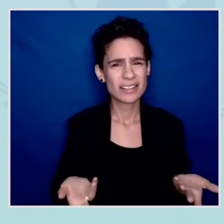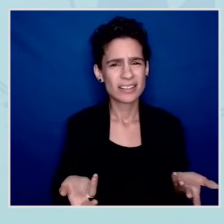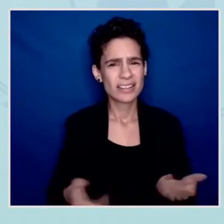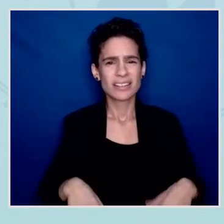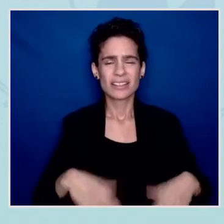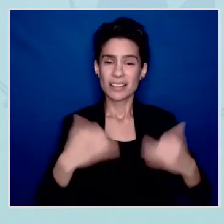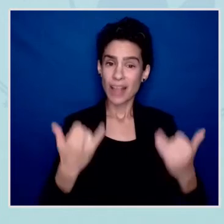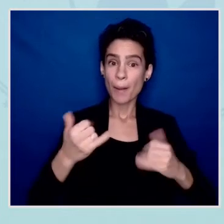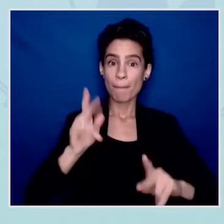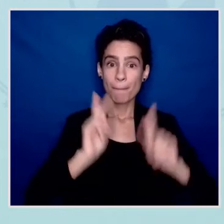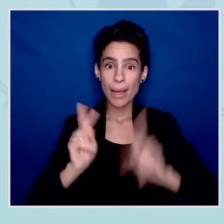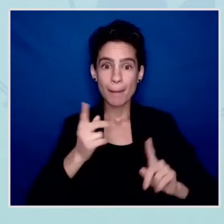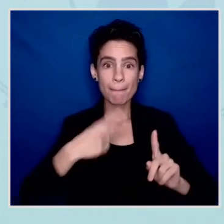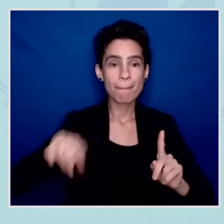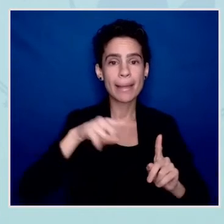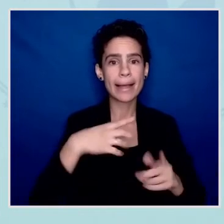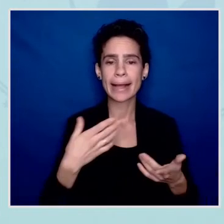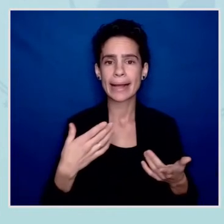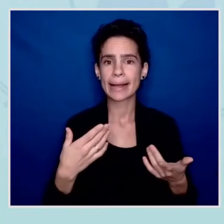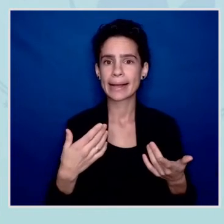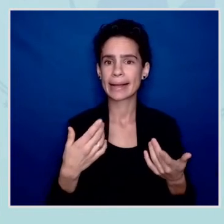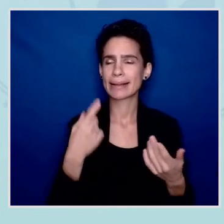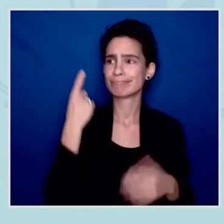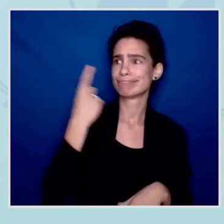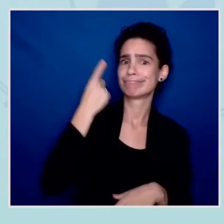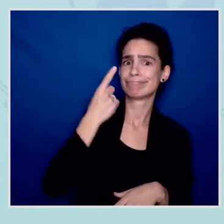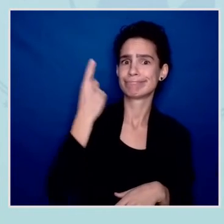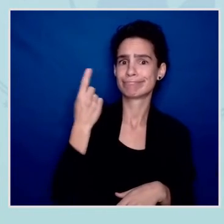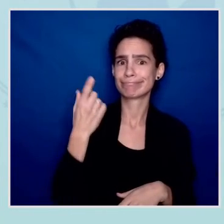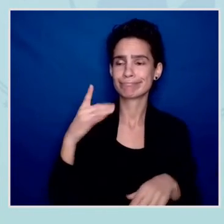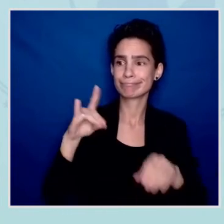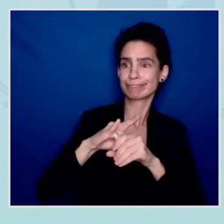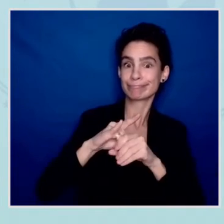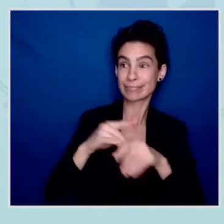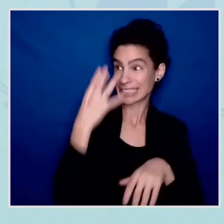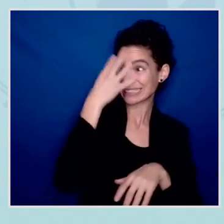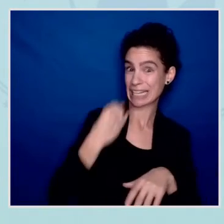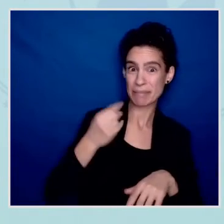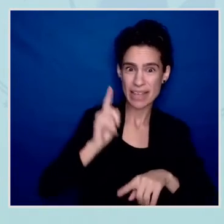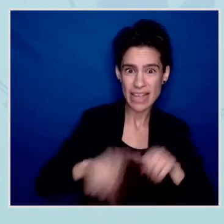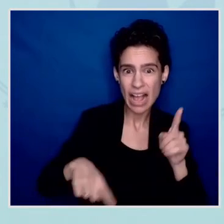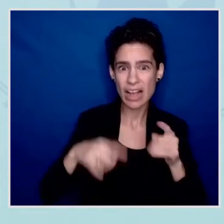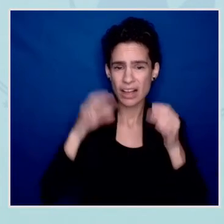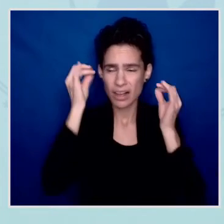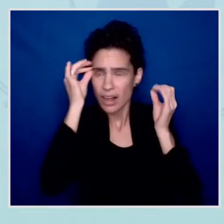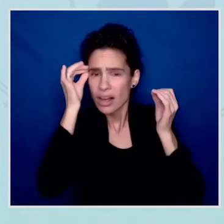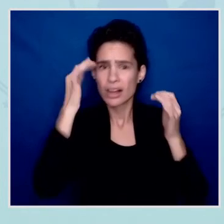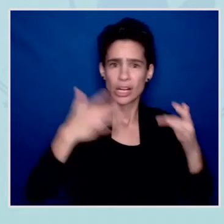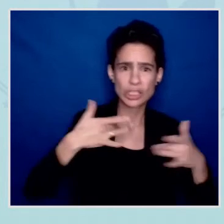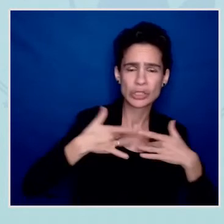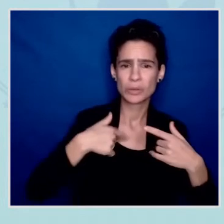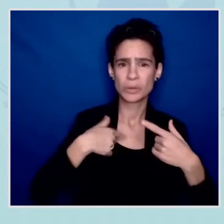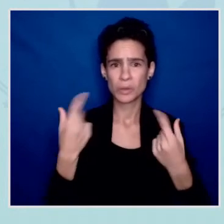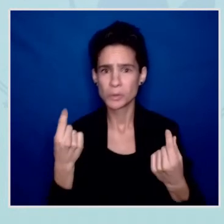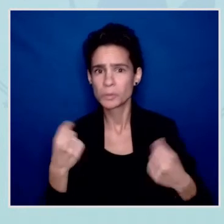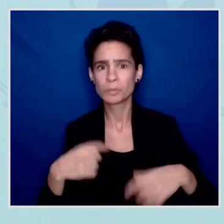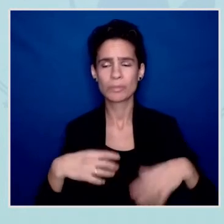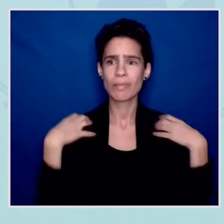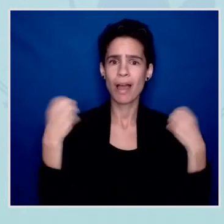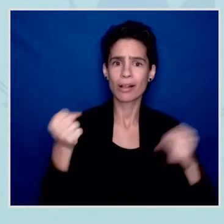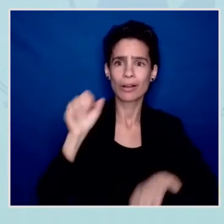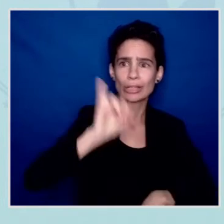MEAL TO PUT ON THE TABLE TO